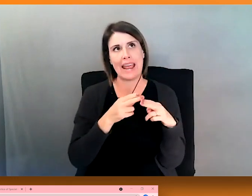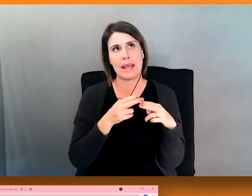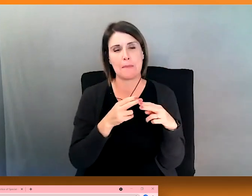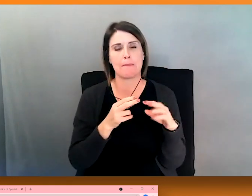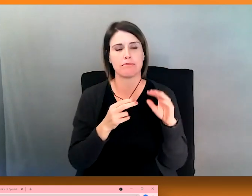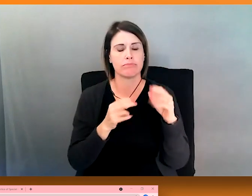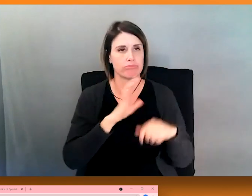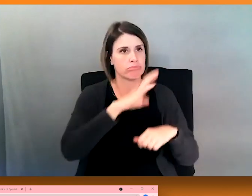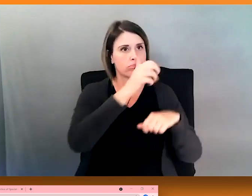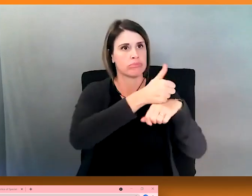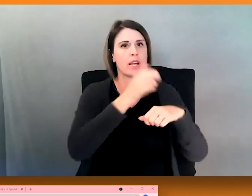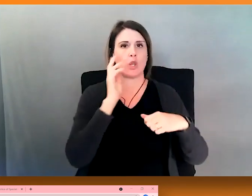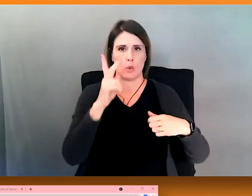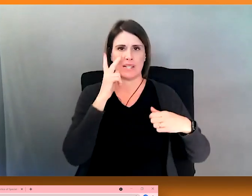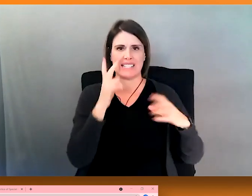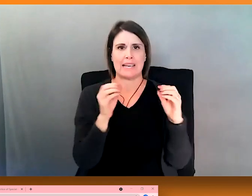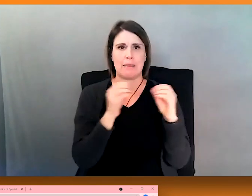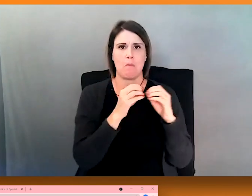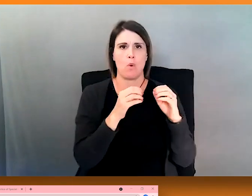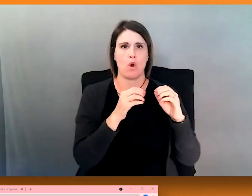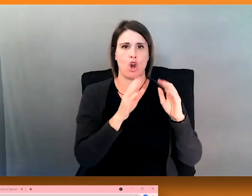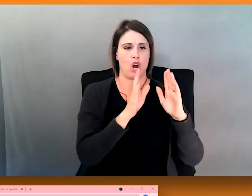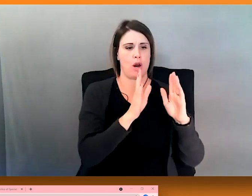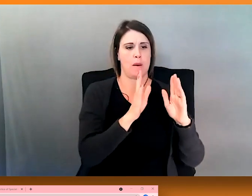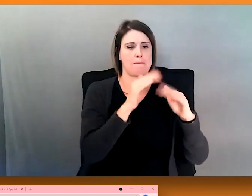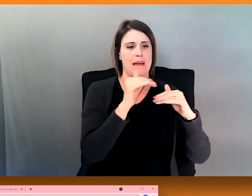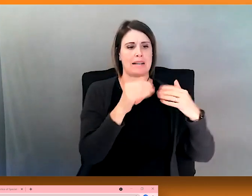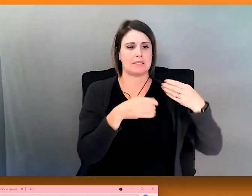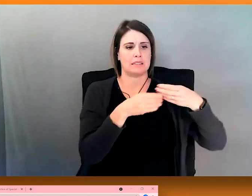So I'm just going to mark one more.